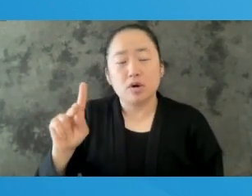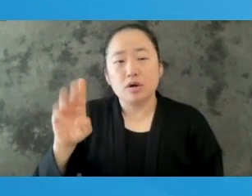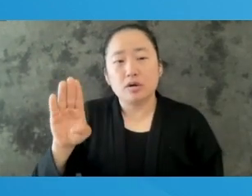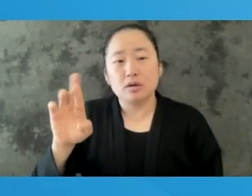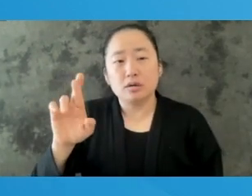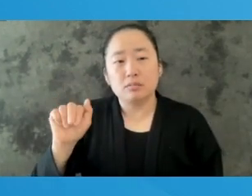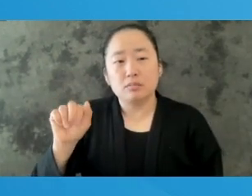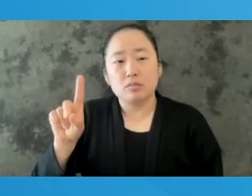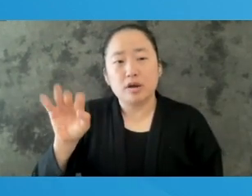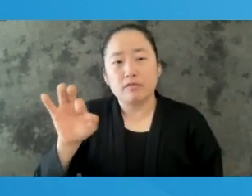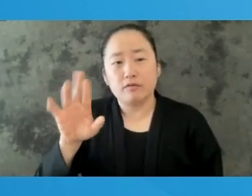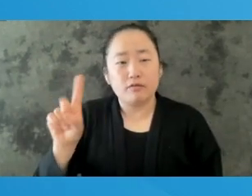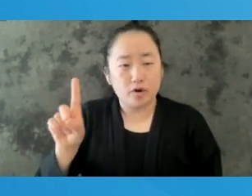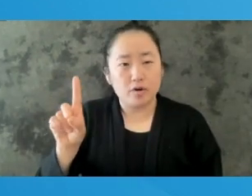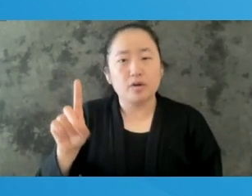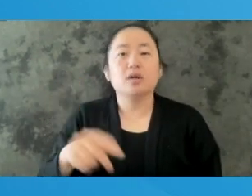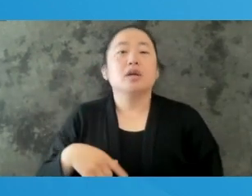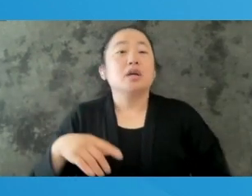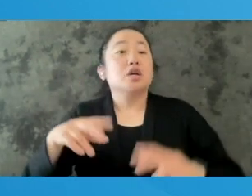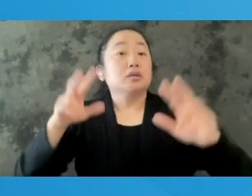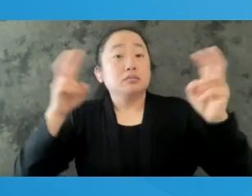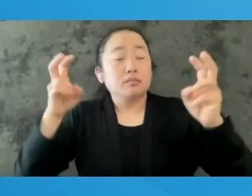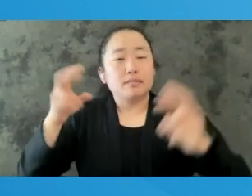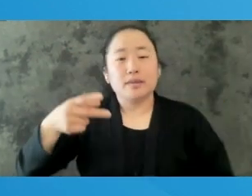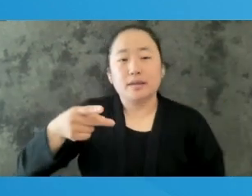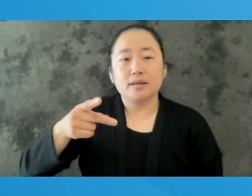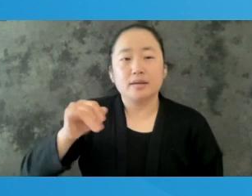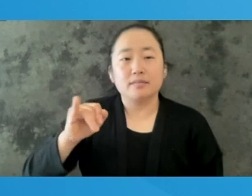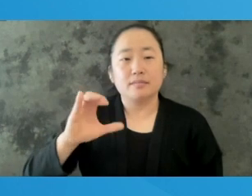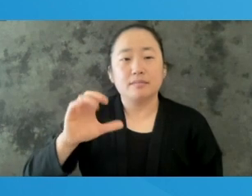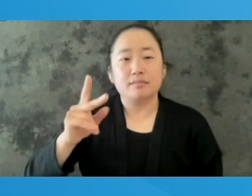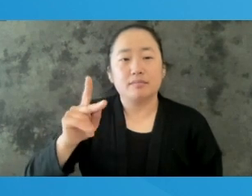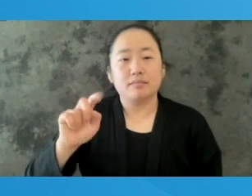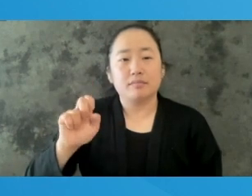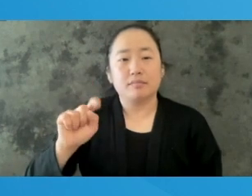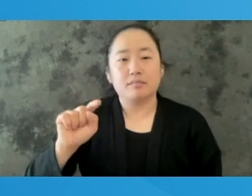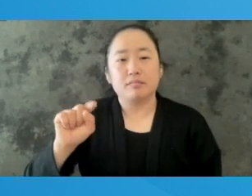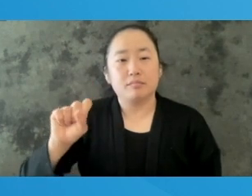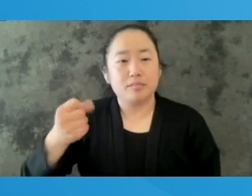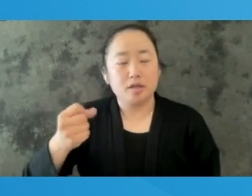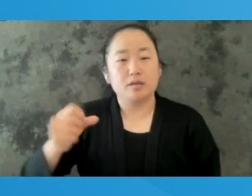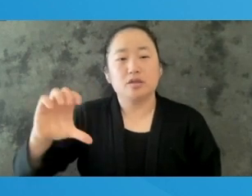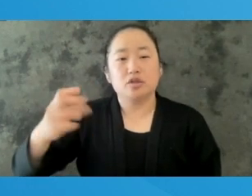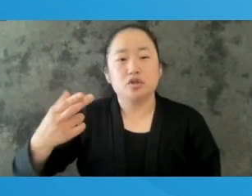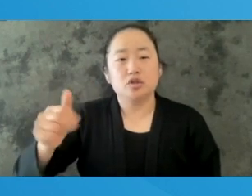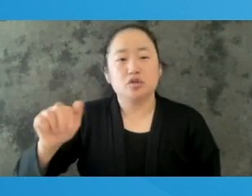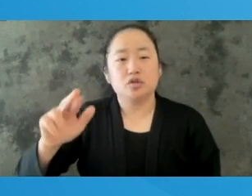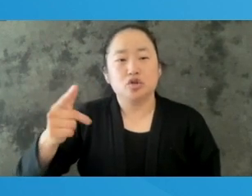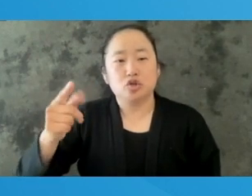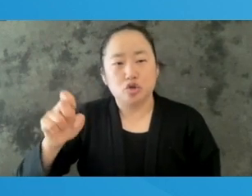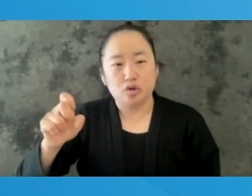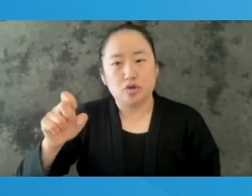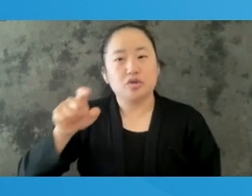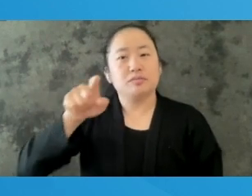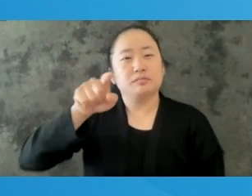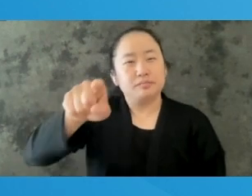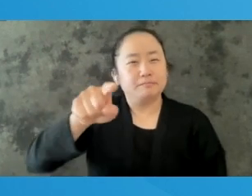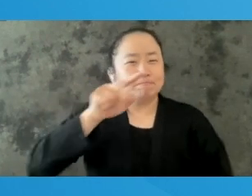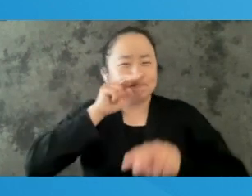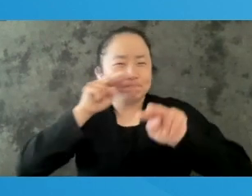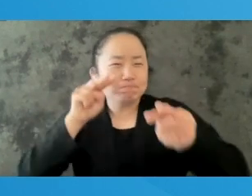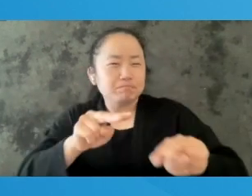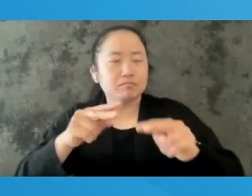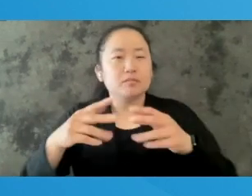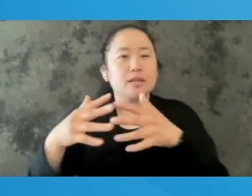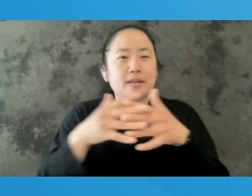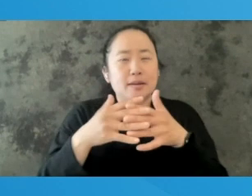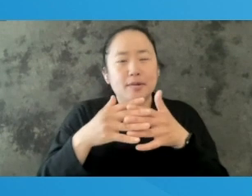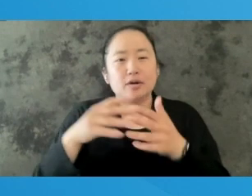I mean, it looks at the American Civil War and how it is in conversation with us today.